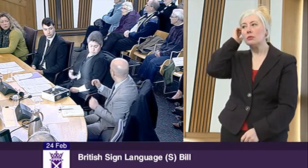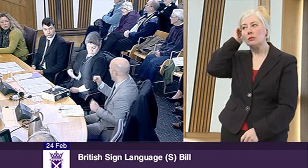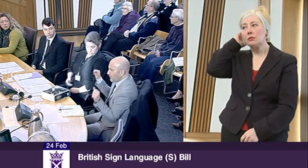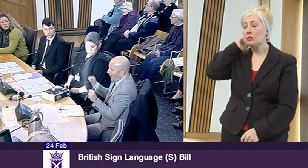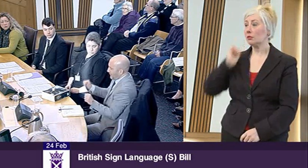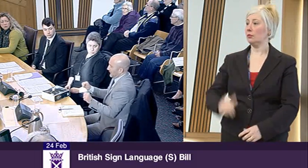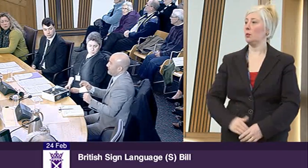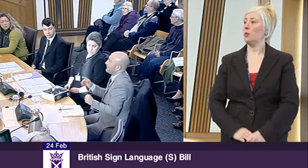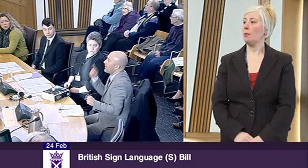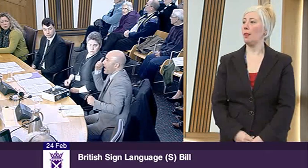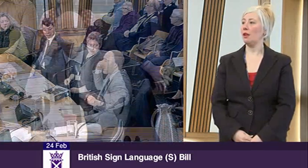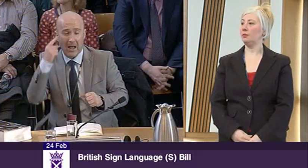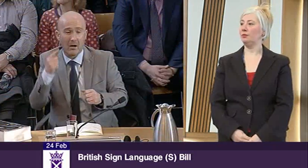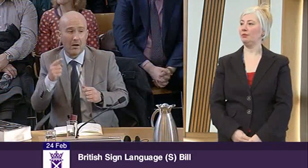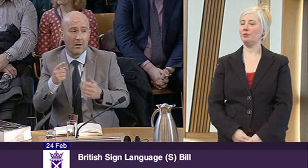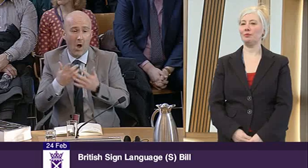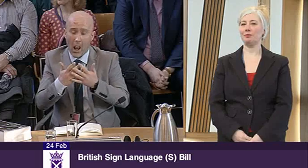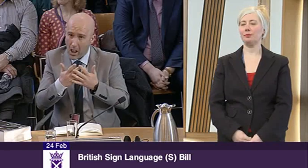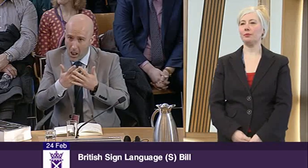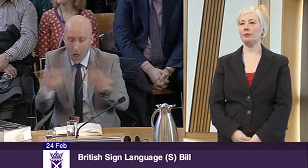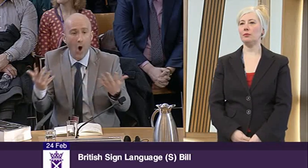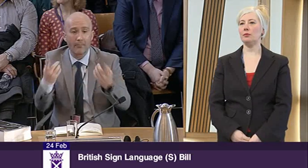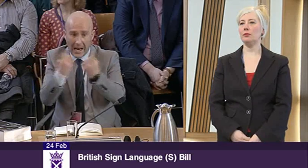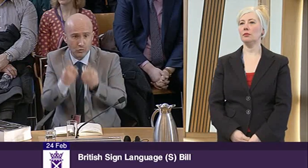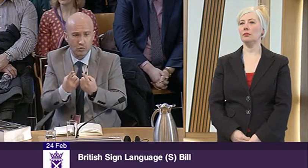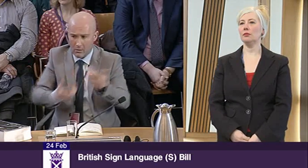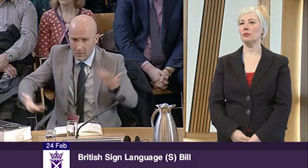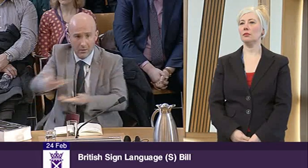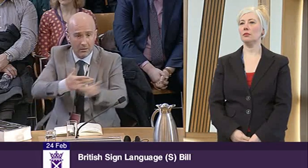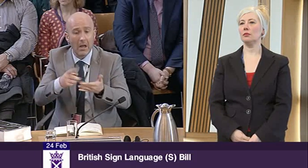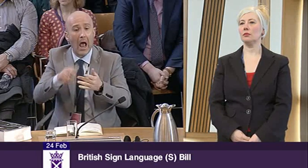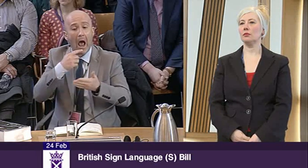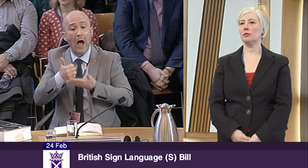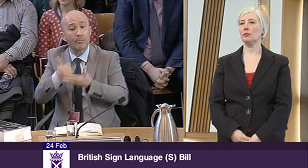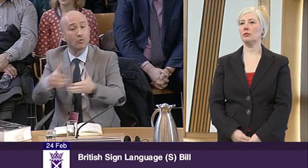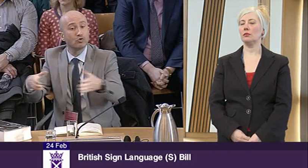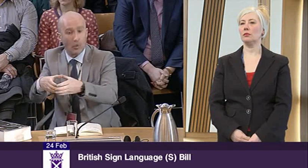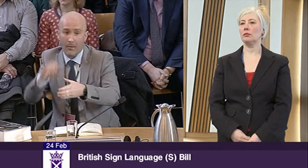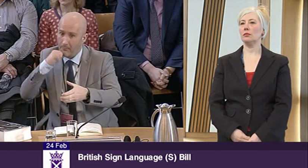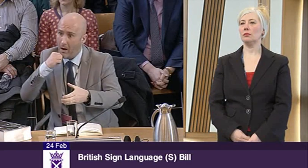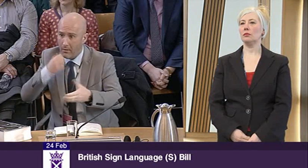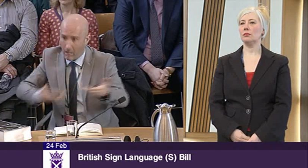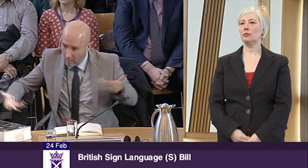Frankie McLean: A lot of issues need to be discussed and the advisory group would be